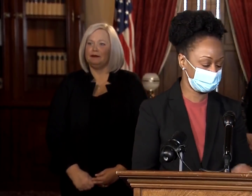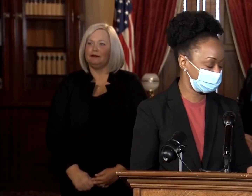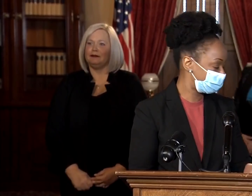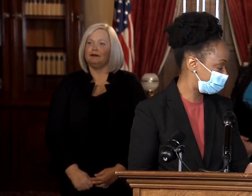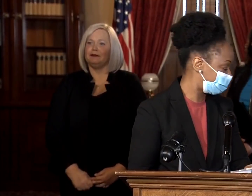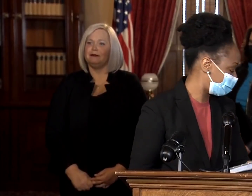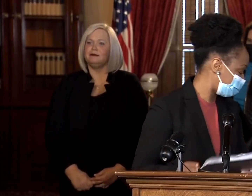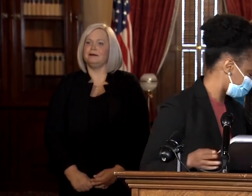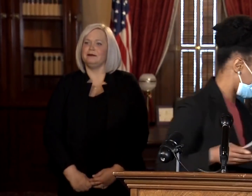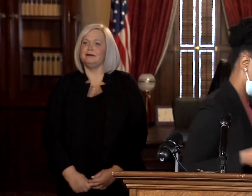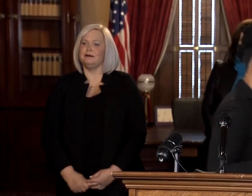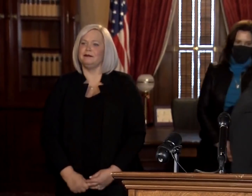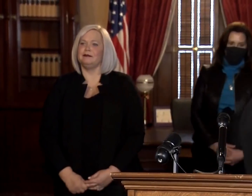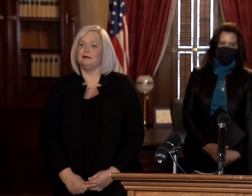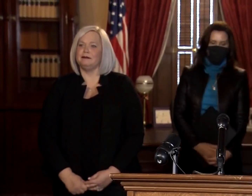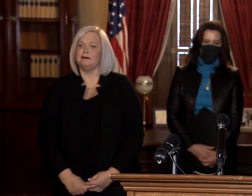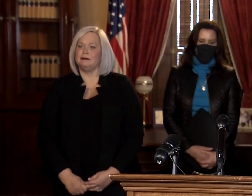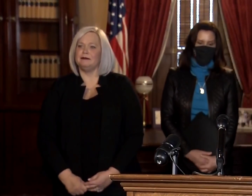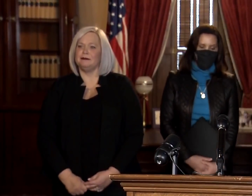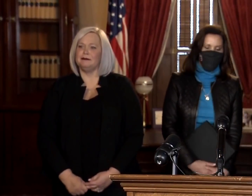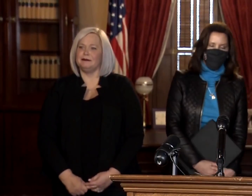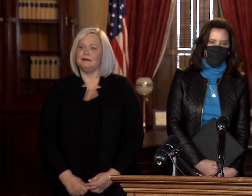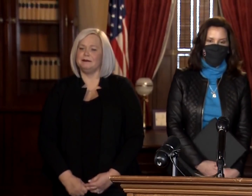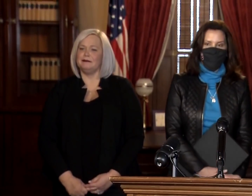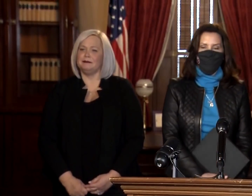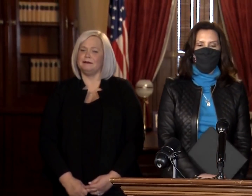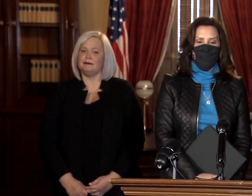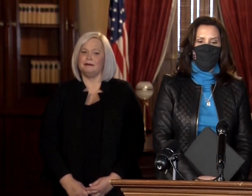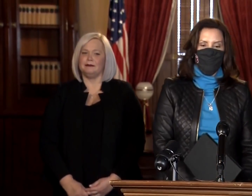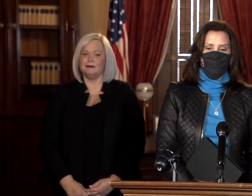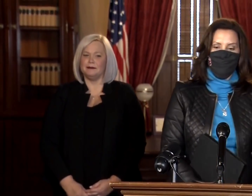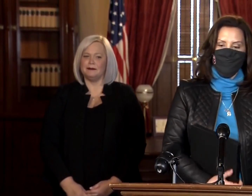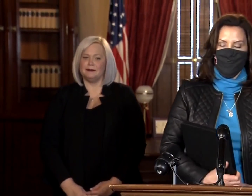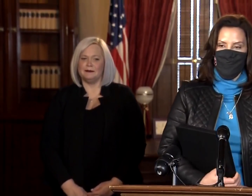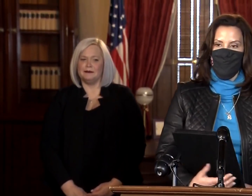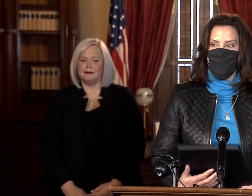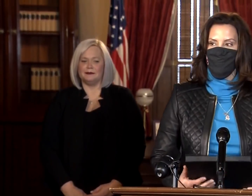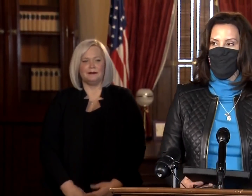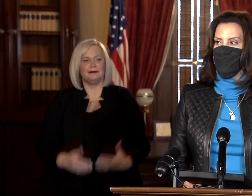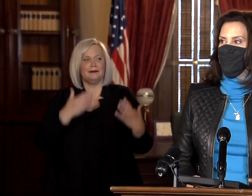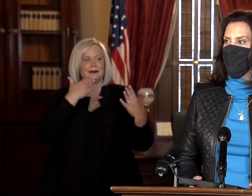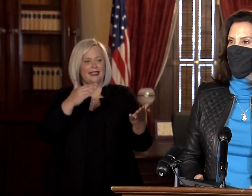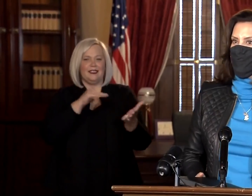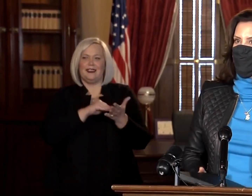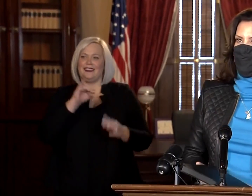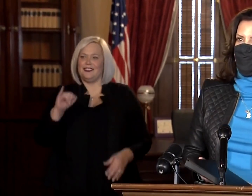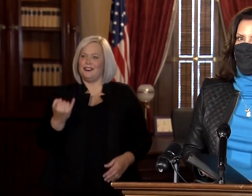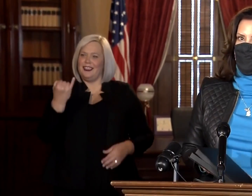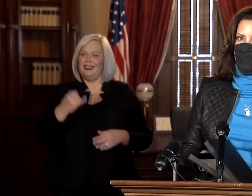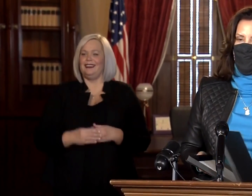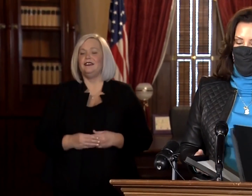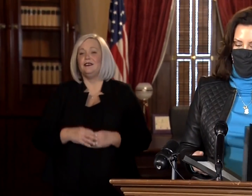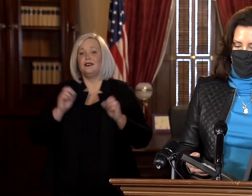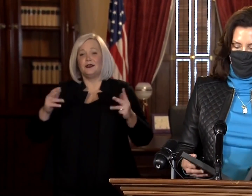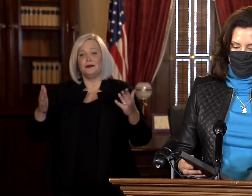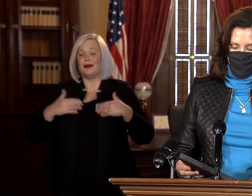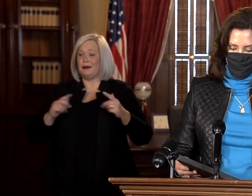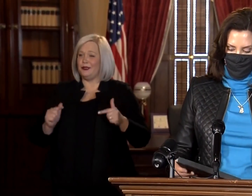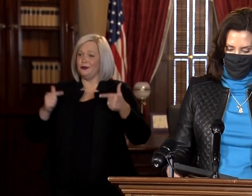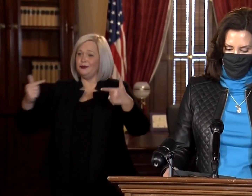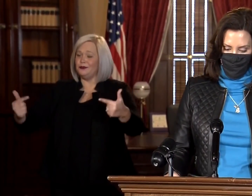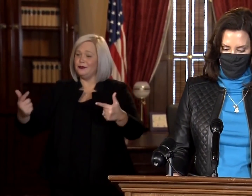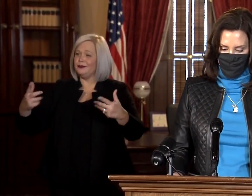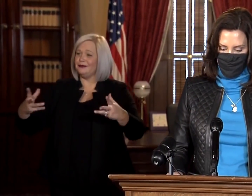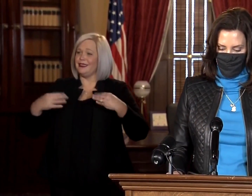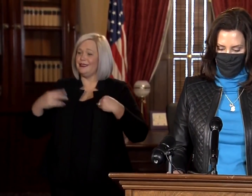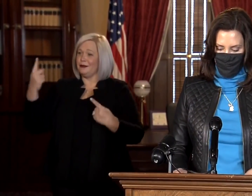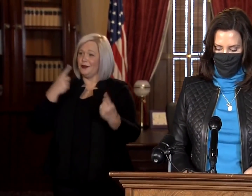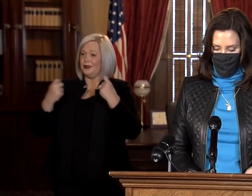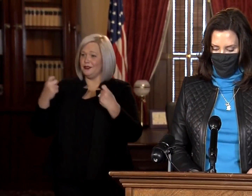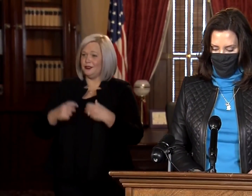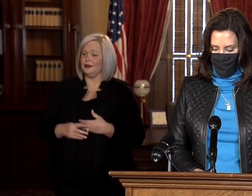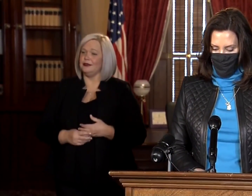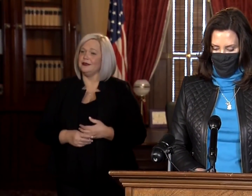With that, I’ll turn it back over to governor Whitmer.